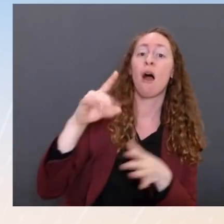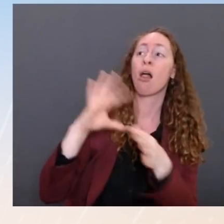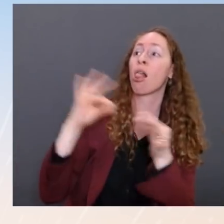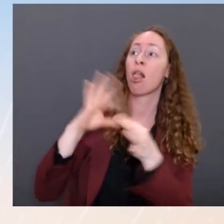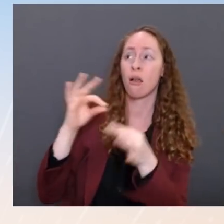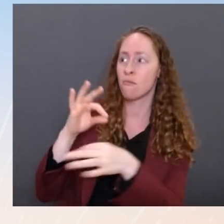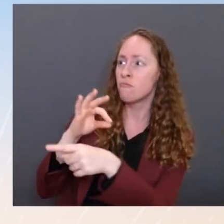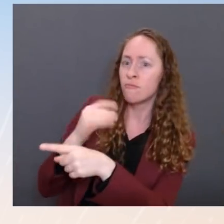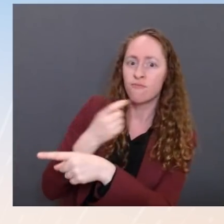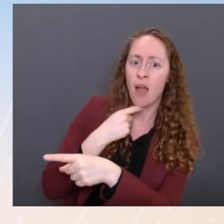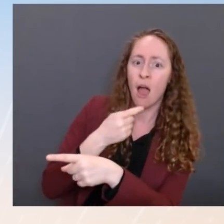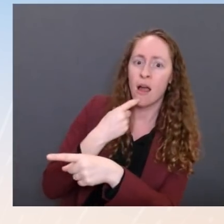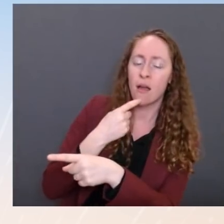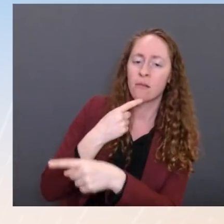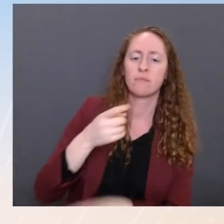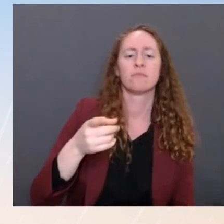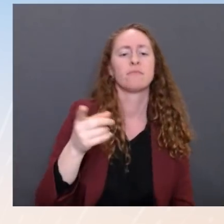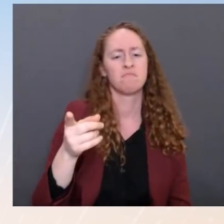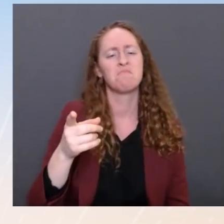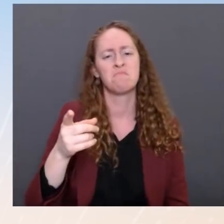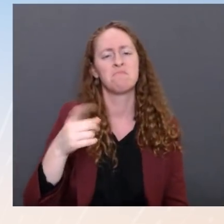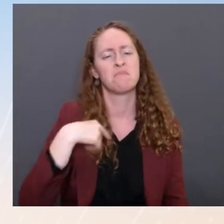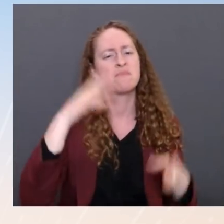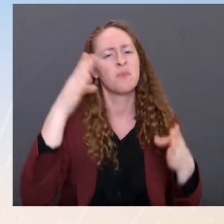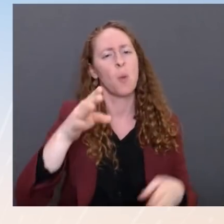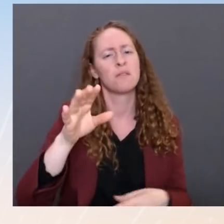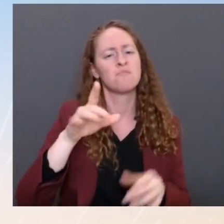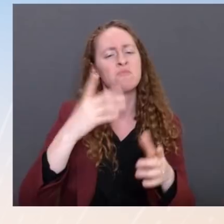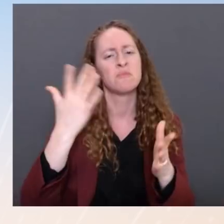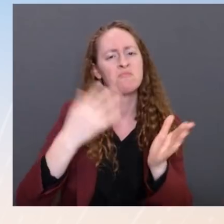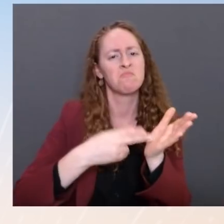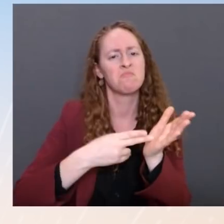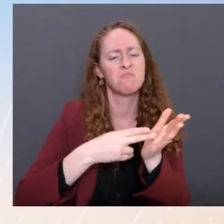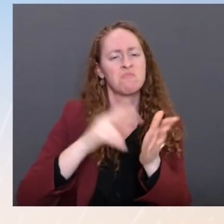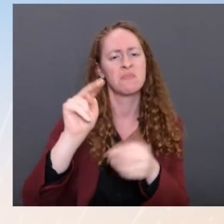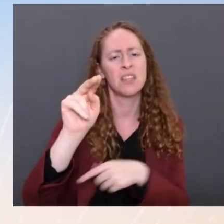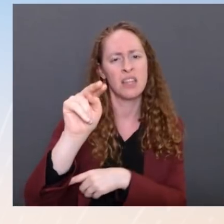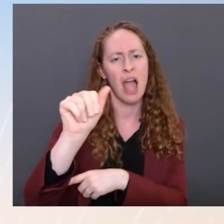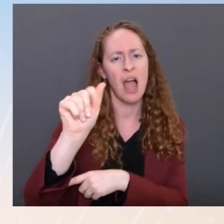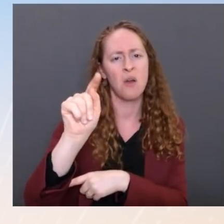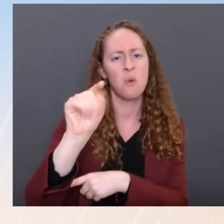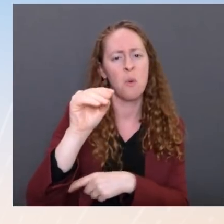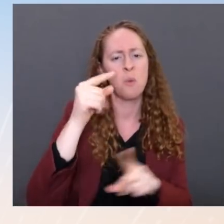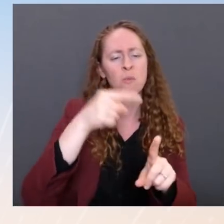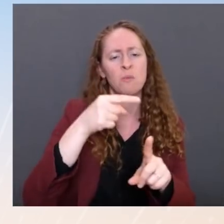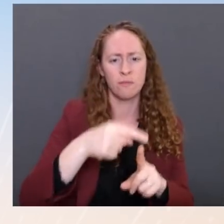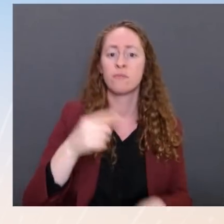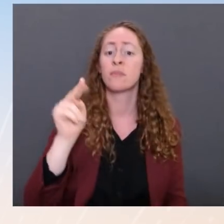NATO has no aggressive intent, again- -- against Russia, nor does the United States, nor do Finland and Sweden.